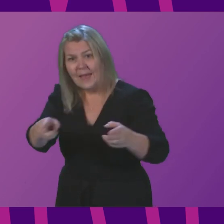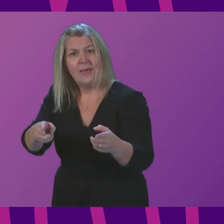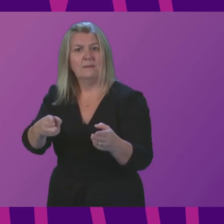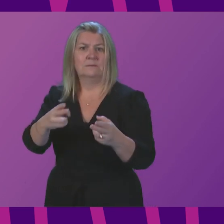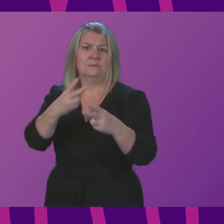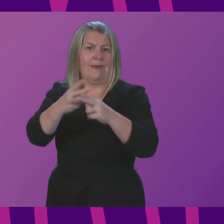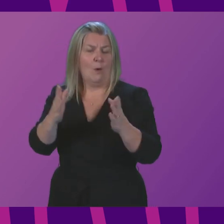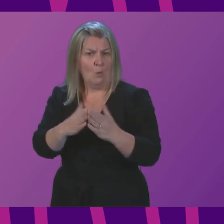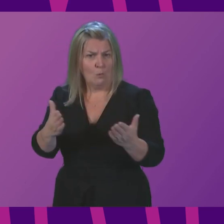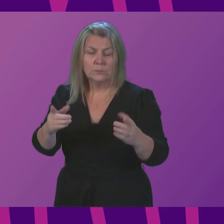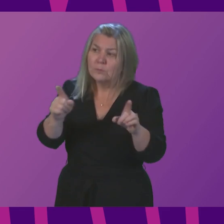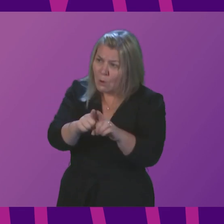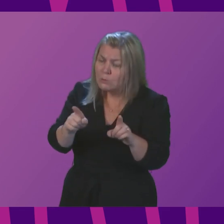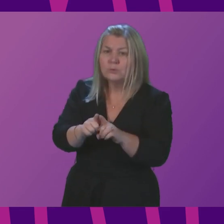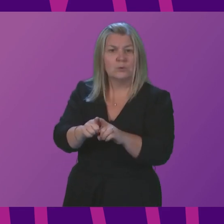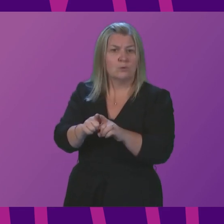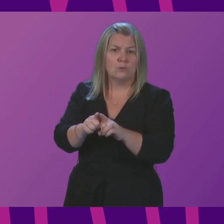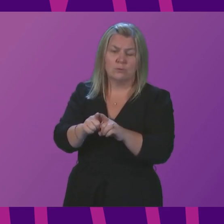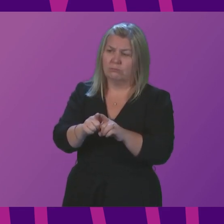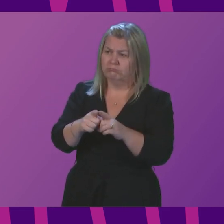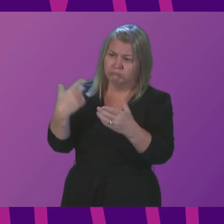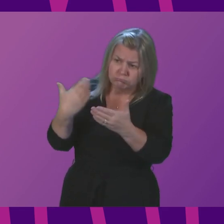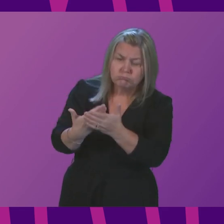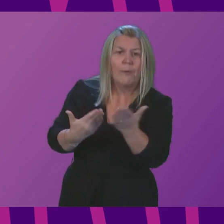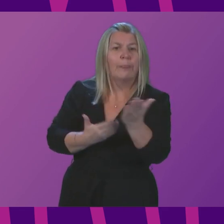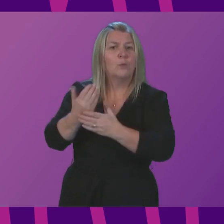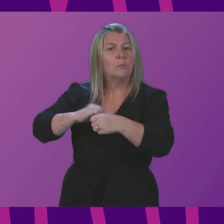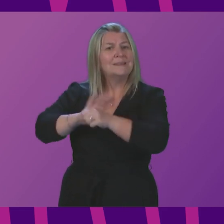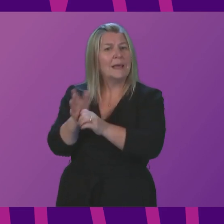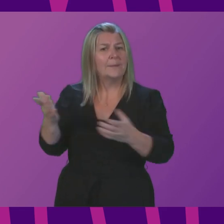all aspects of the handling of the pandemic, will be the subject of the independent inquiry,